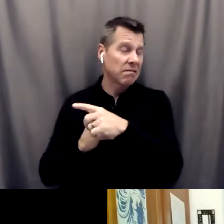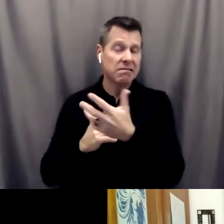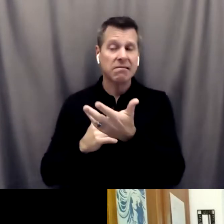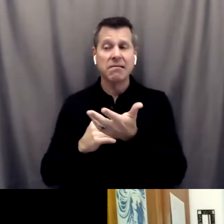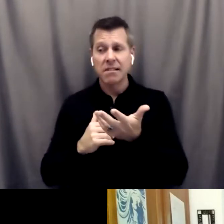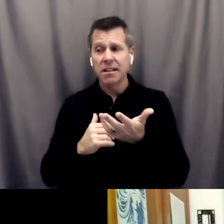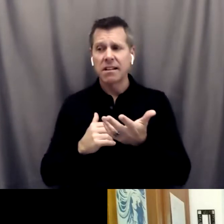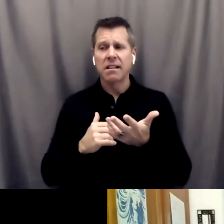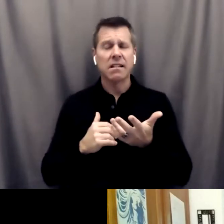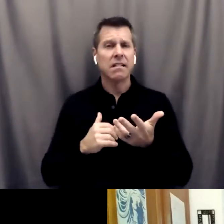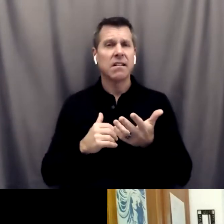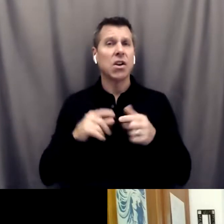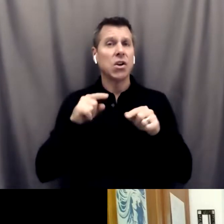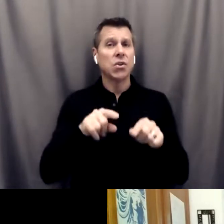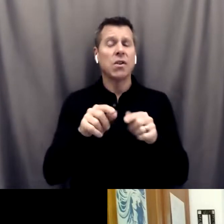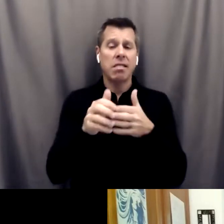during our guided pathways, meetings,